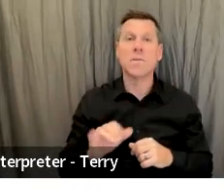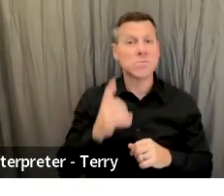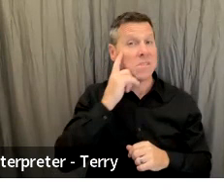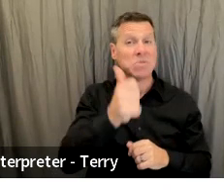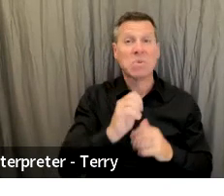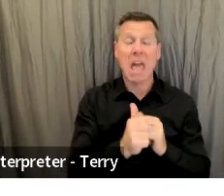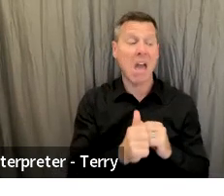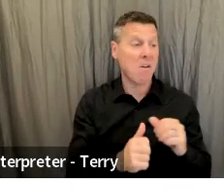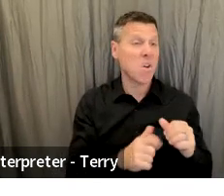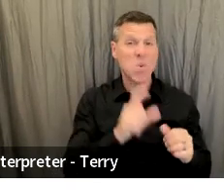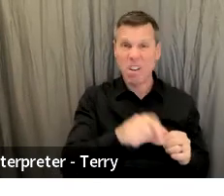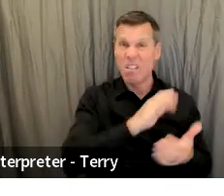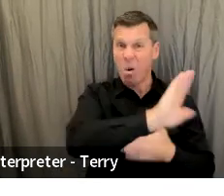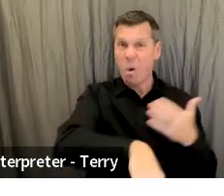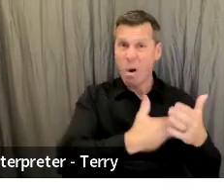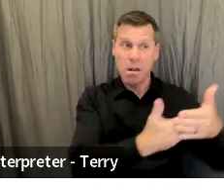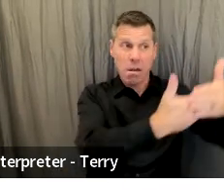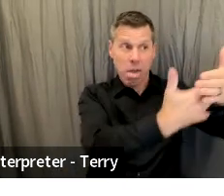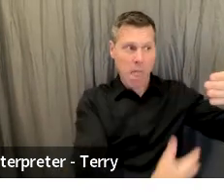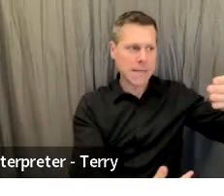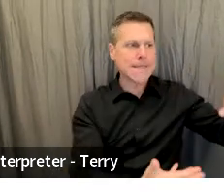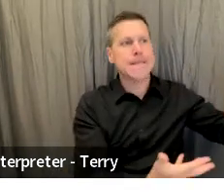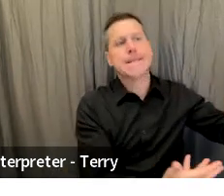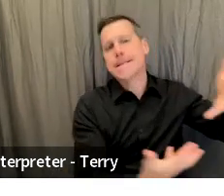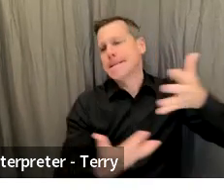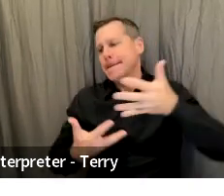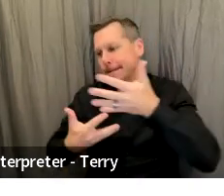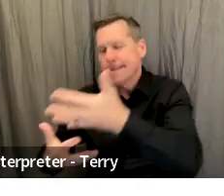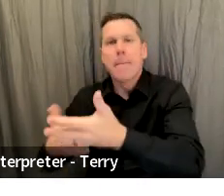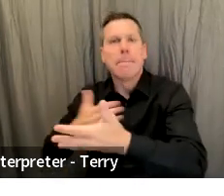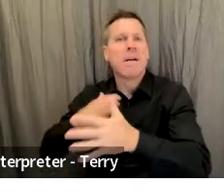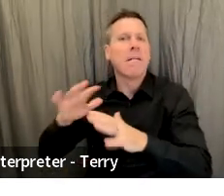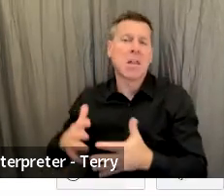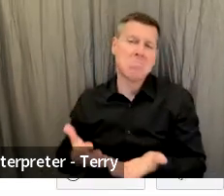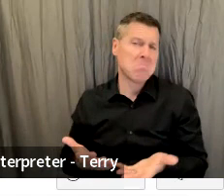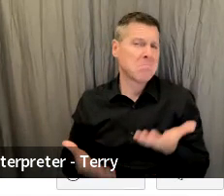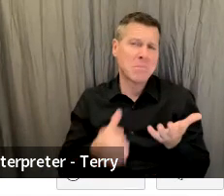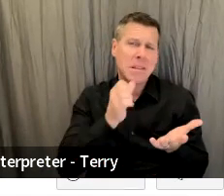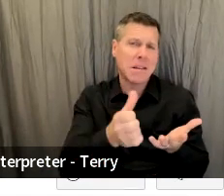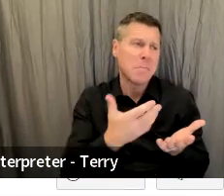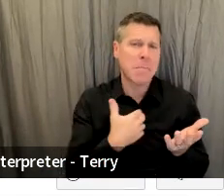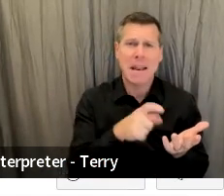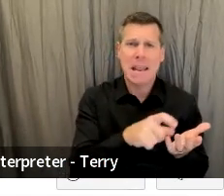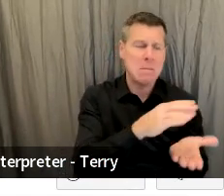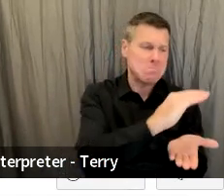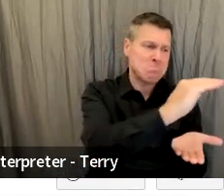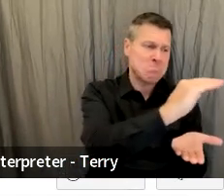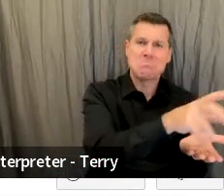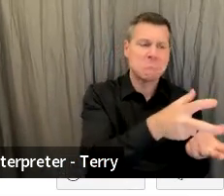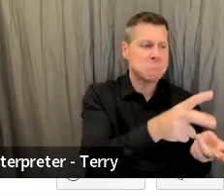as you need and embedded into your own course to share with students. So we also have